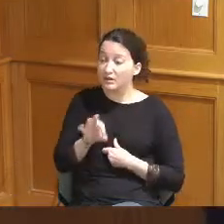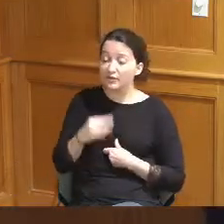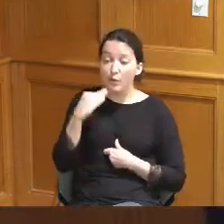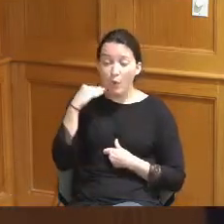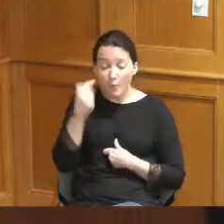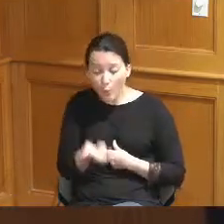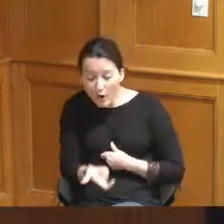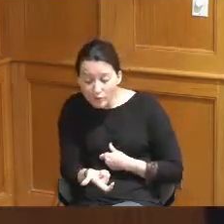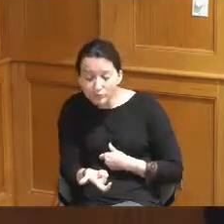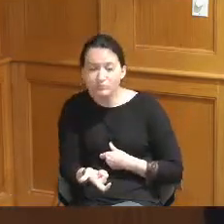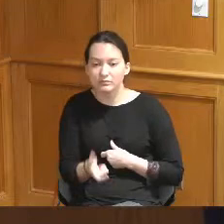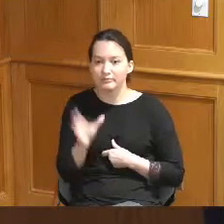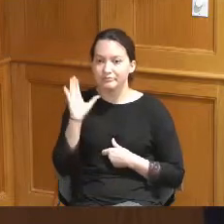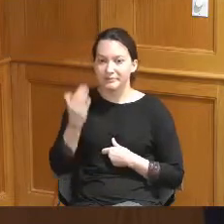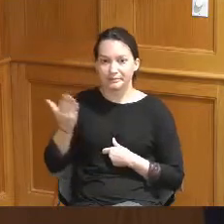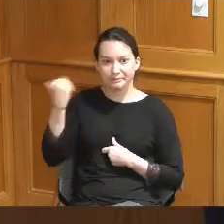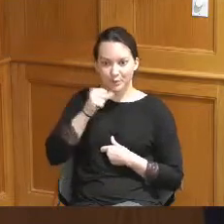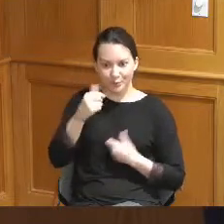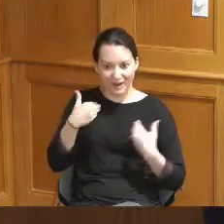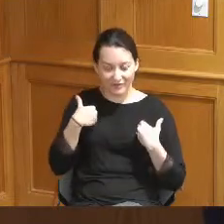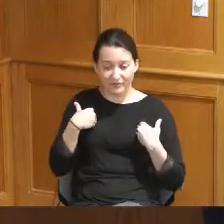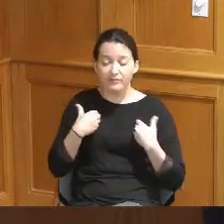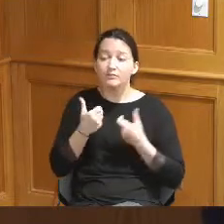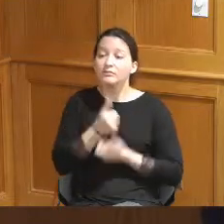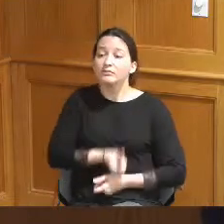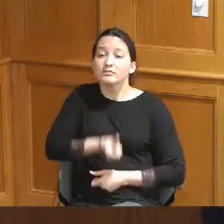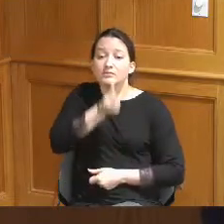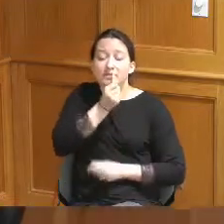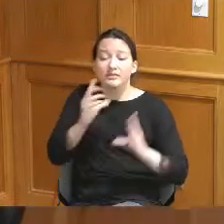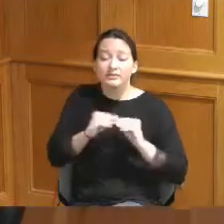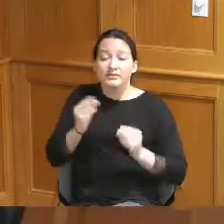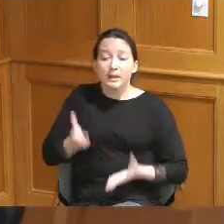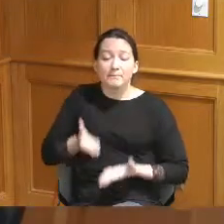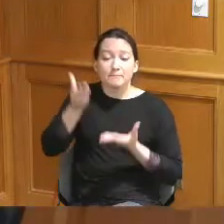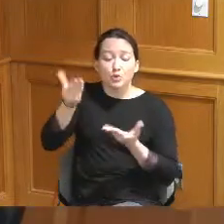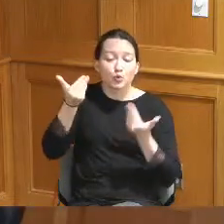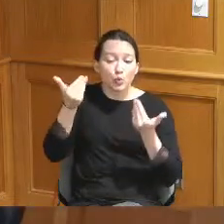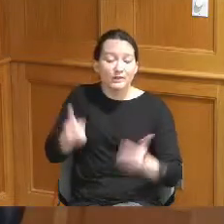they may not have a copy executive session I make a motion I go in executive session